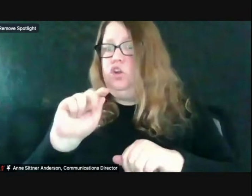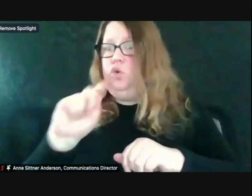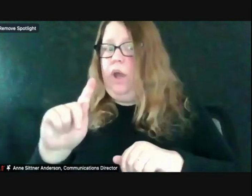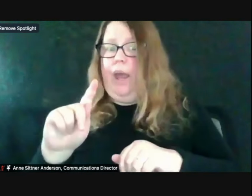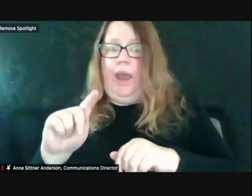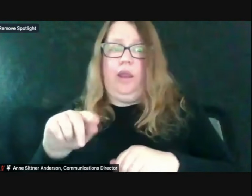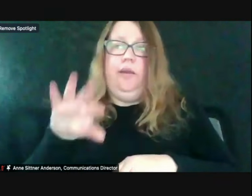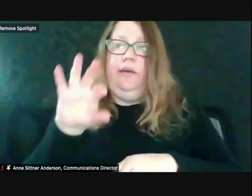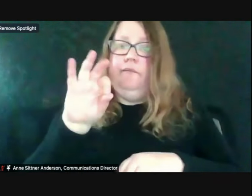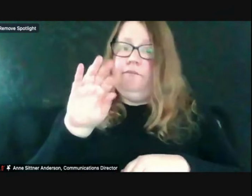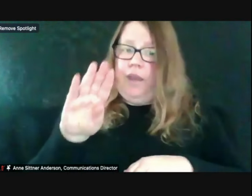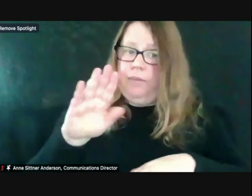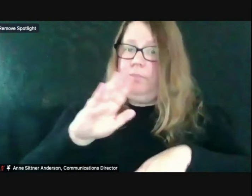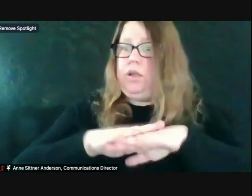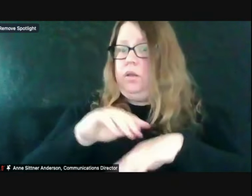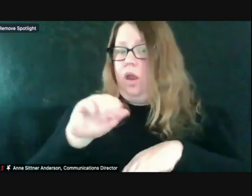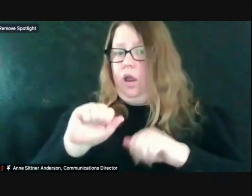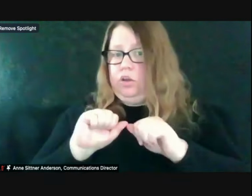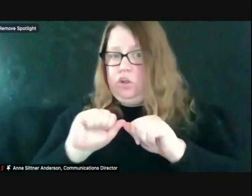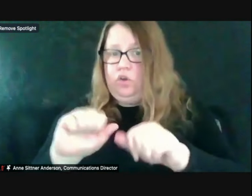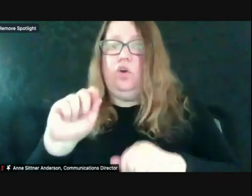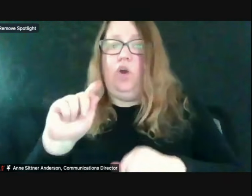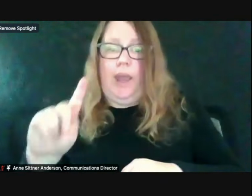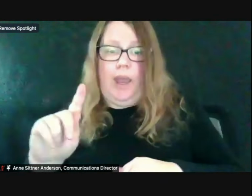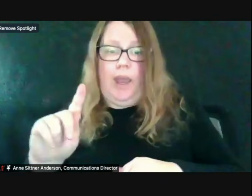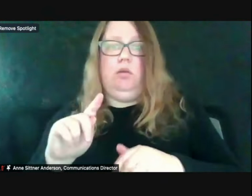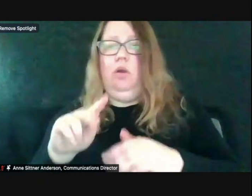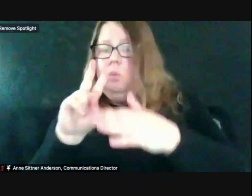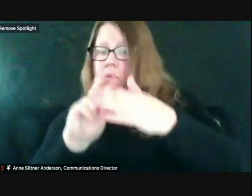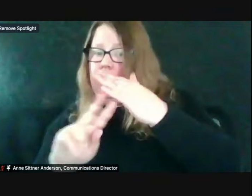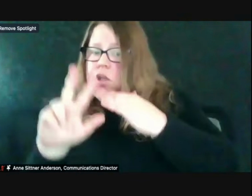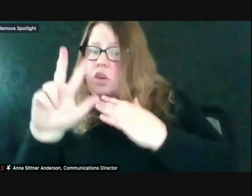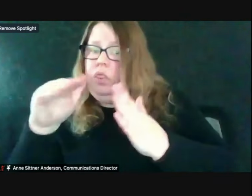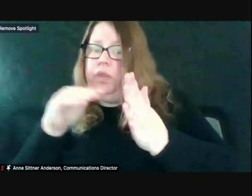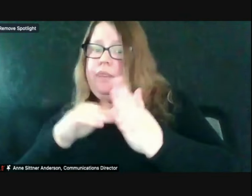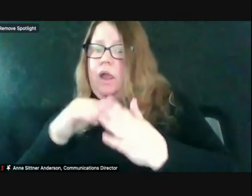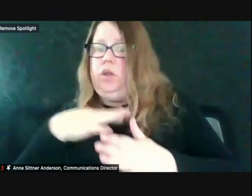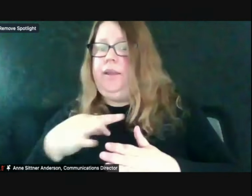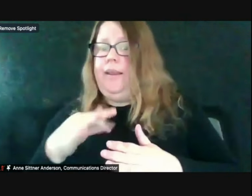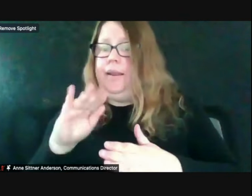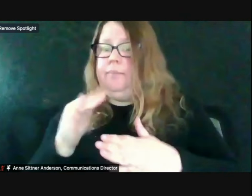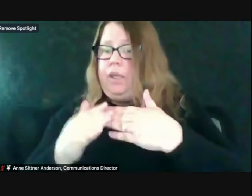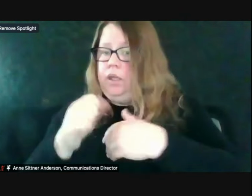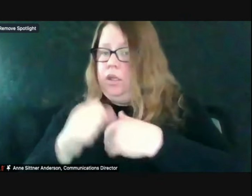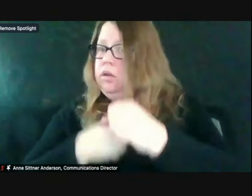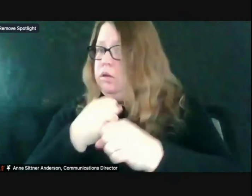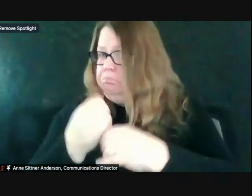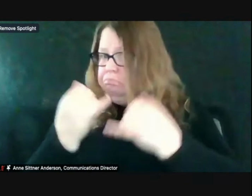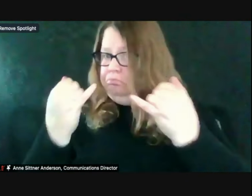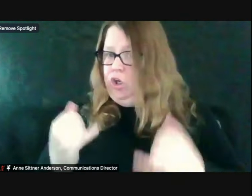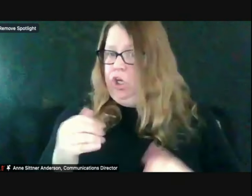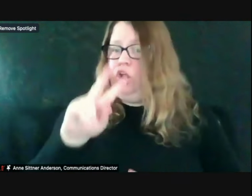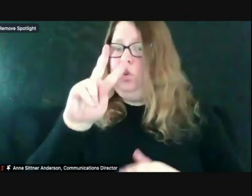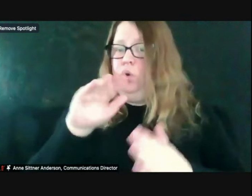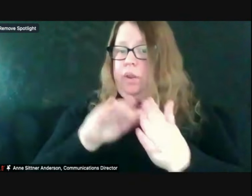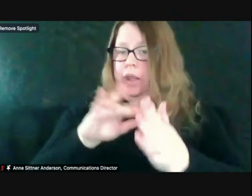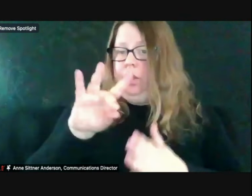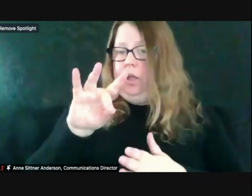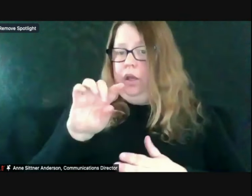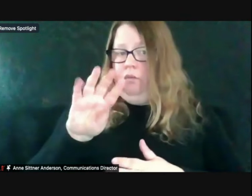track. We projected 3,000 likes and we are currently at 2,846.